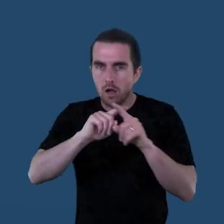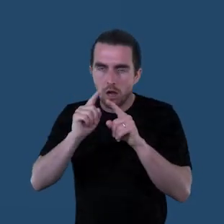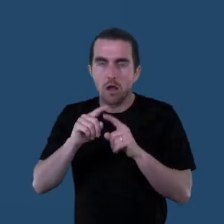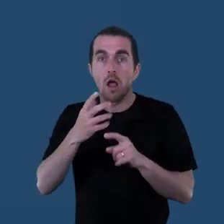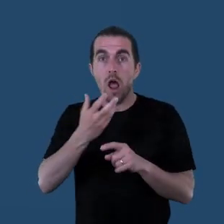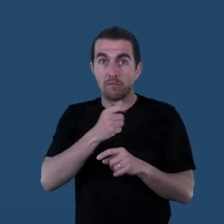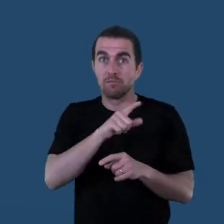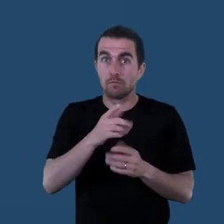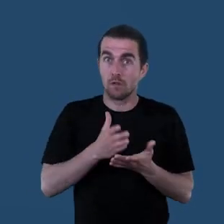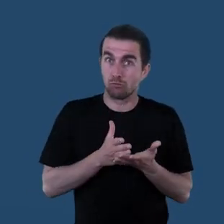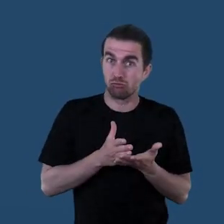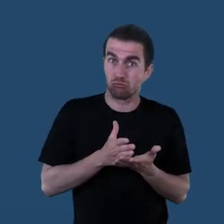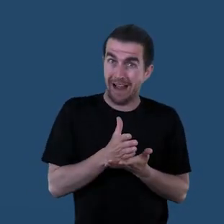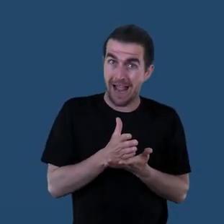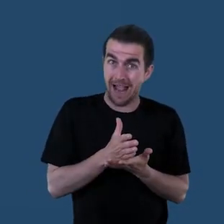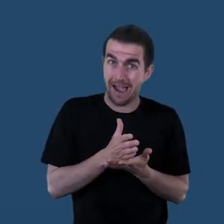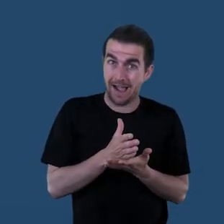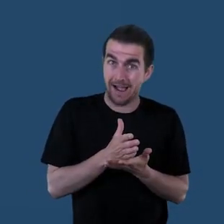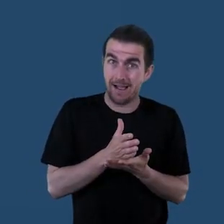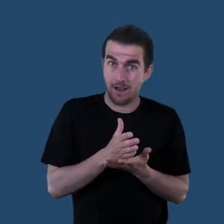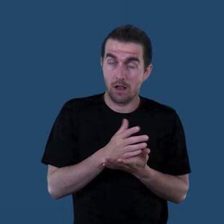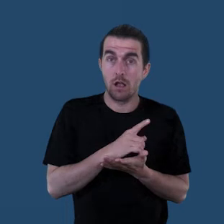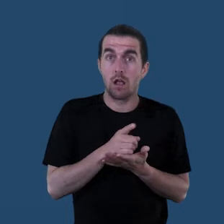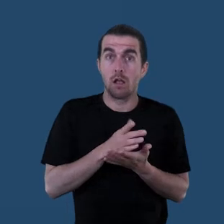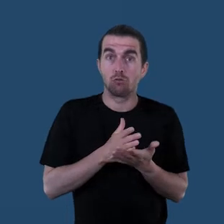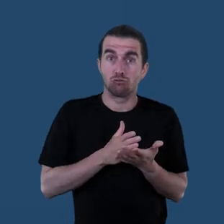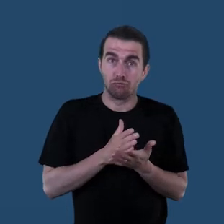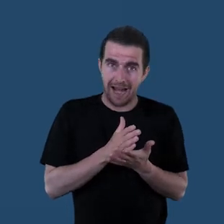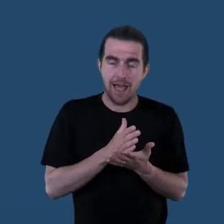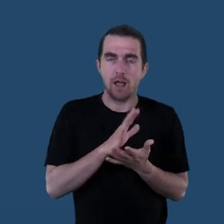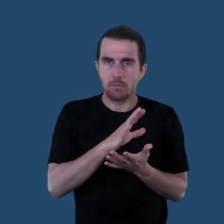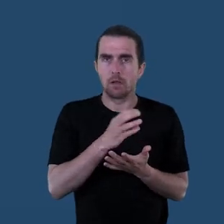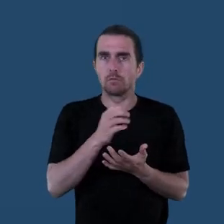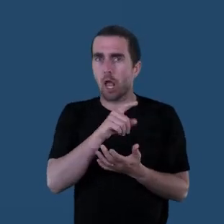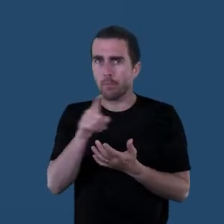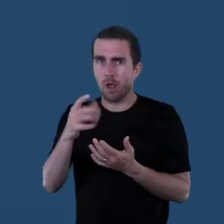which, sometimes we've got real specimens, but sometimes we've got these sometimes very detailed,